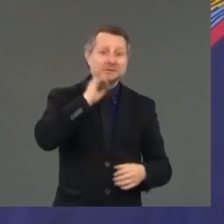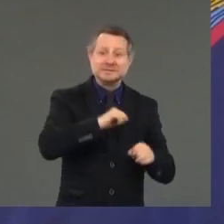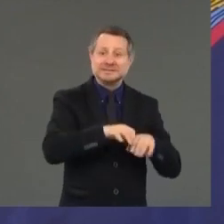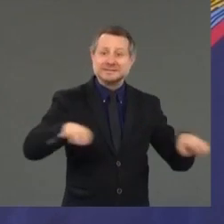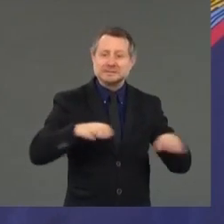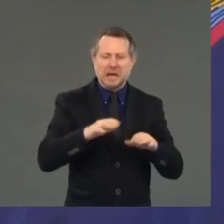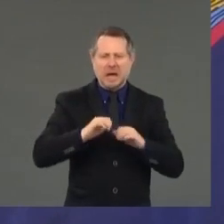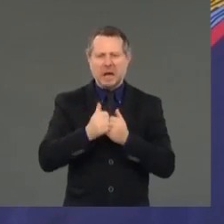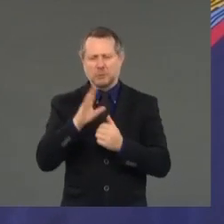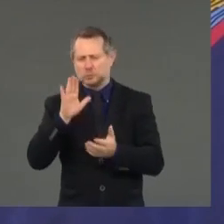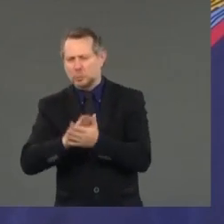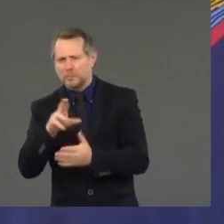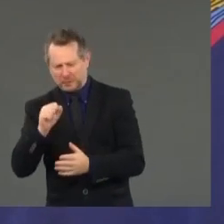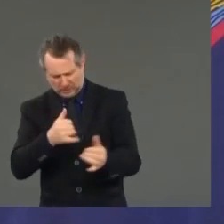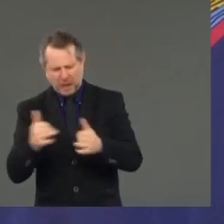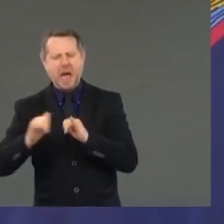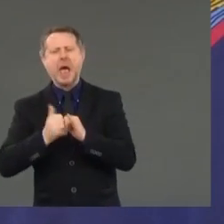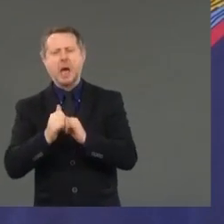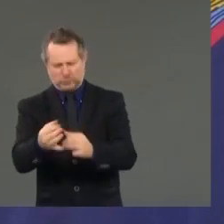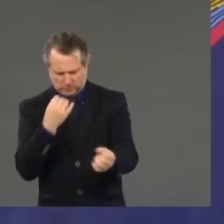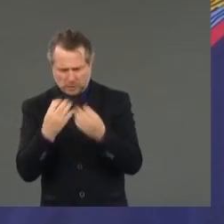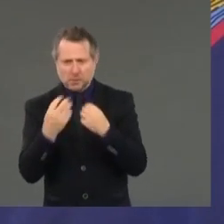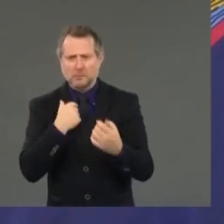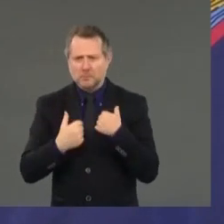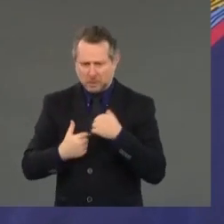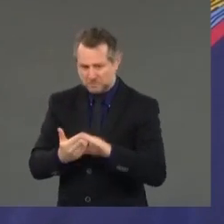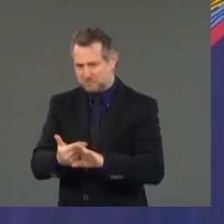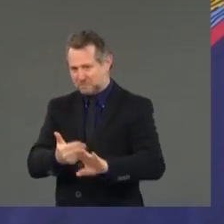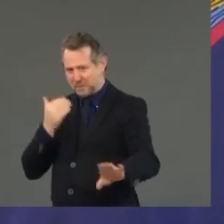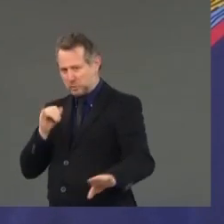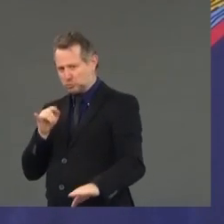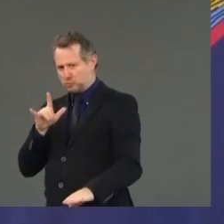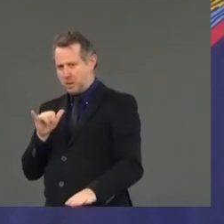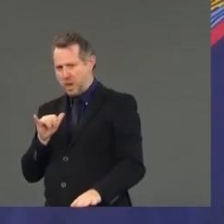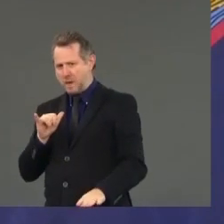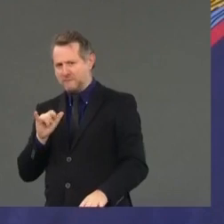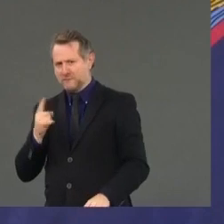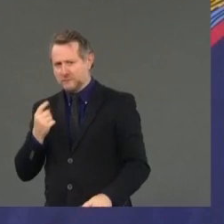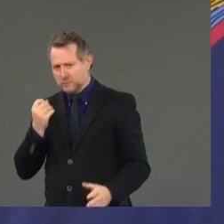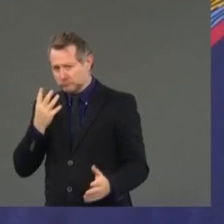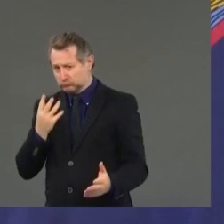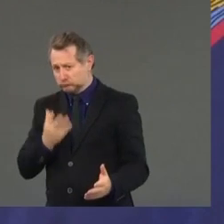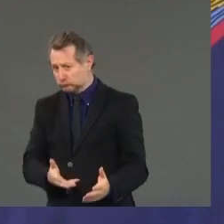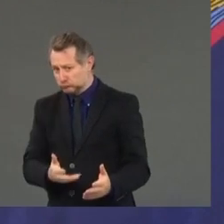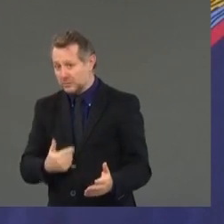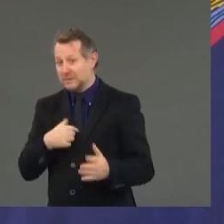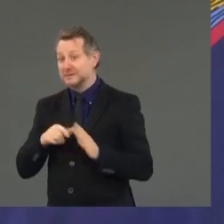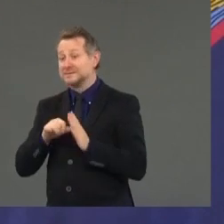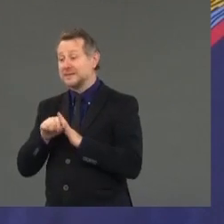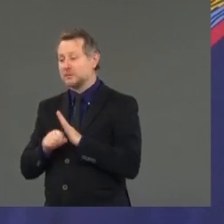BUS, TELL ME HOW YOU WOULD REDUCE DENSITY IN A CAFETERIA